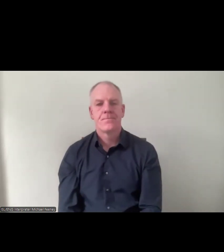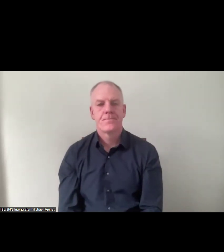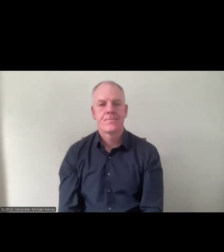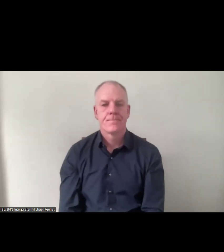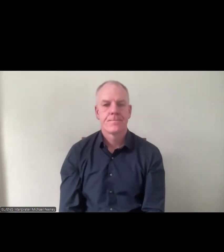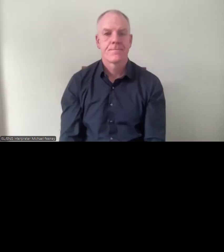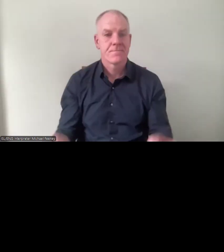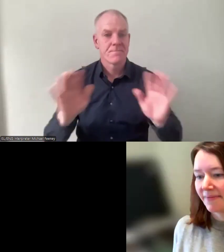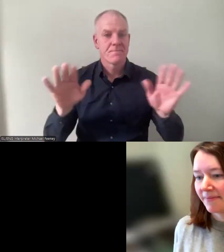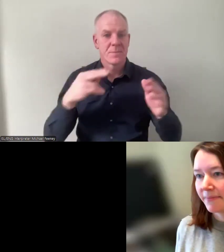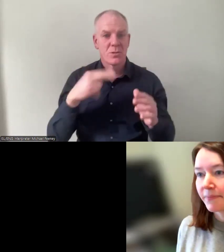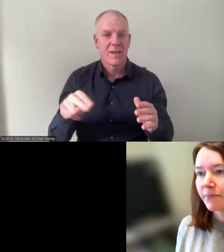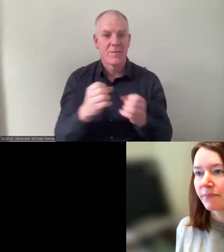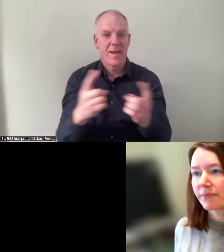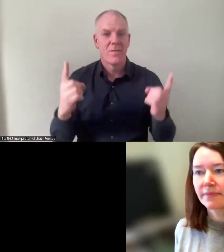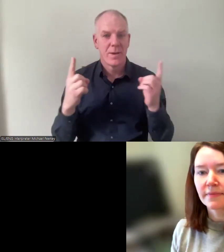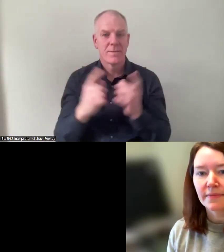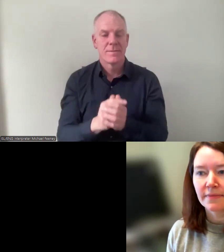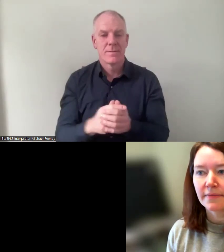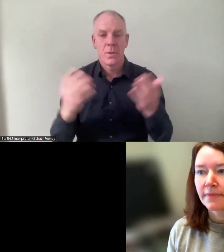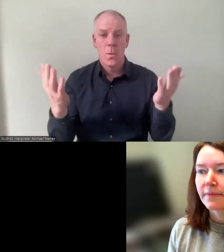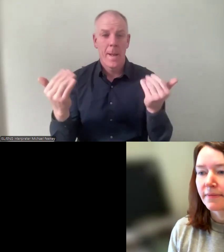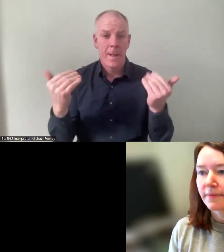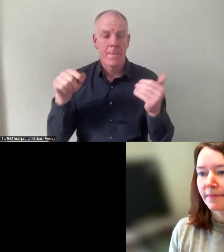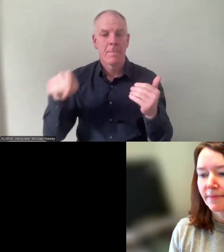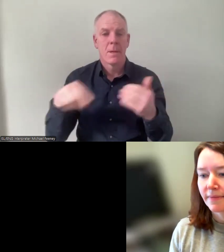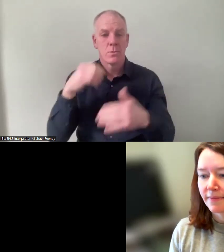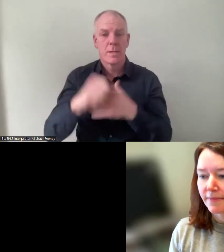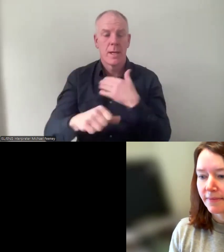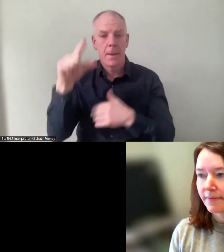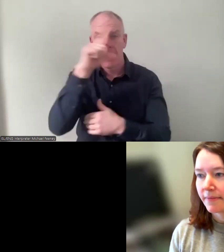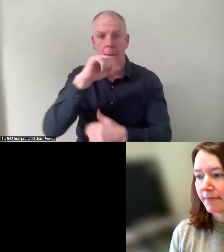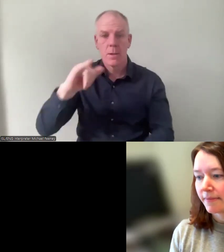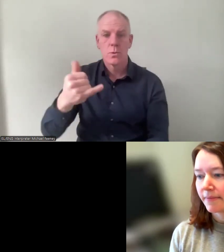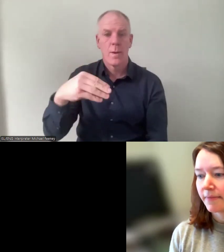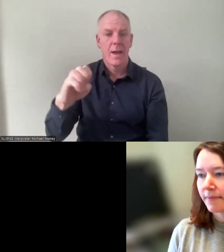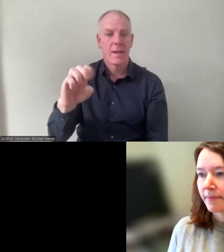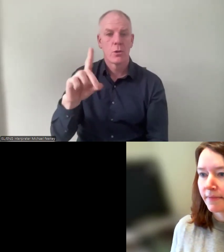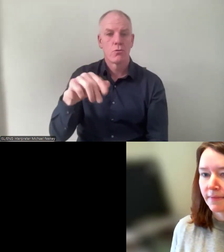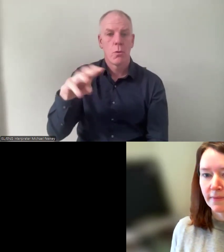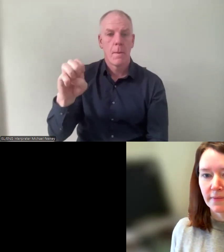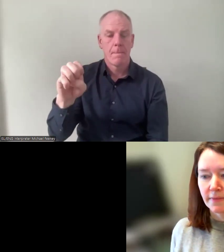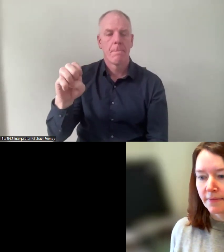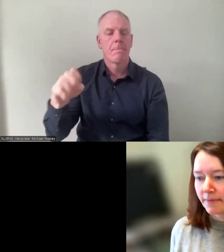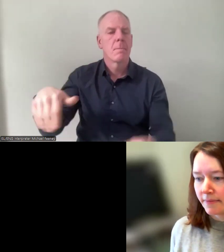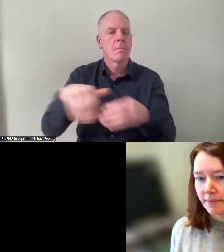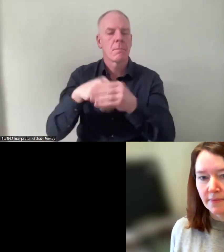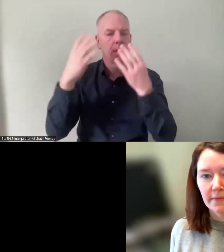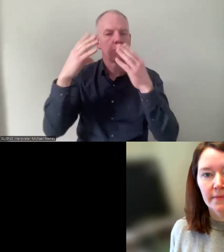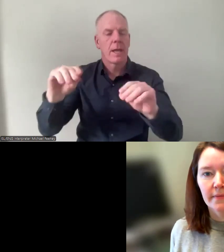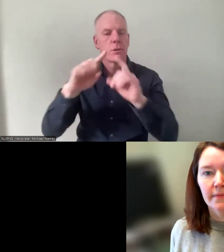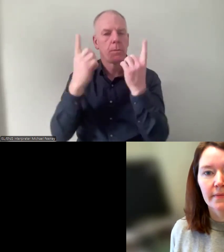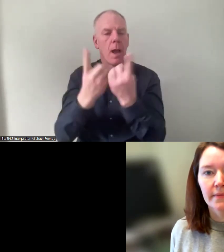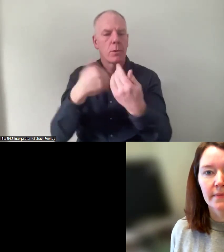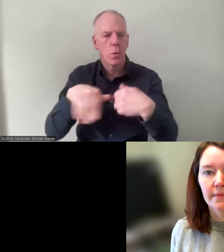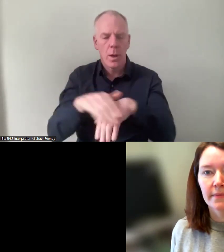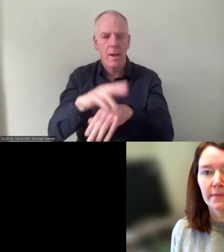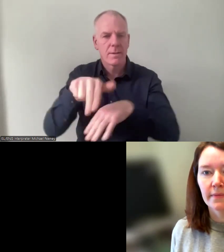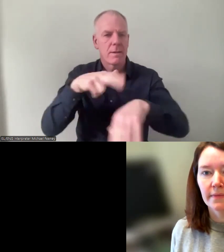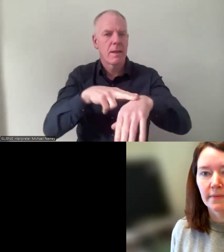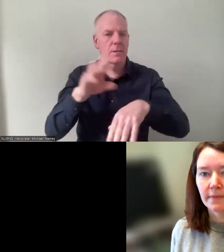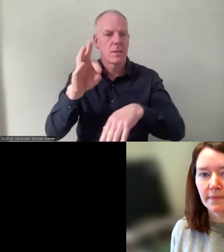Good afternoon, everybody, and you're very welcome today. My name is Joanne Drum, and I'm with the Education Department of the National Gallery of Ireland. Today we'll be